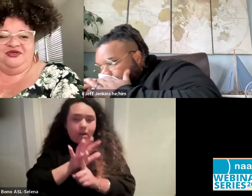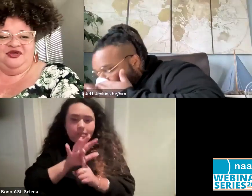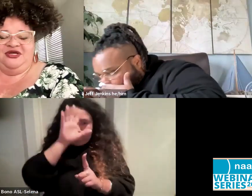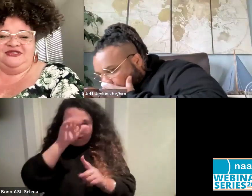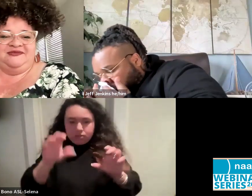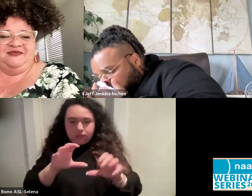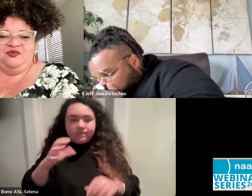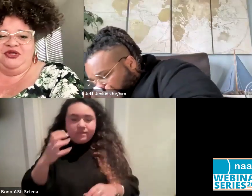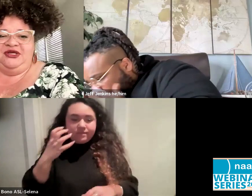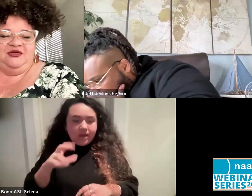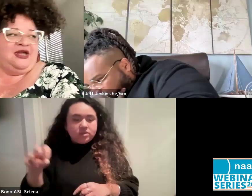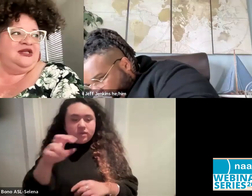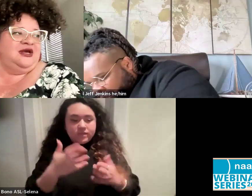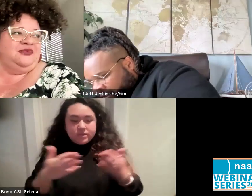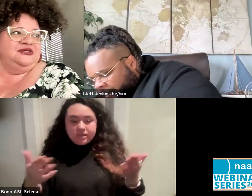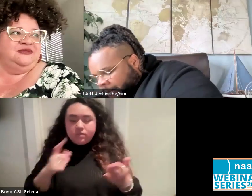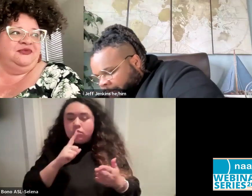You know, there are some really great networks